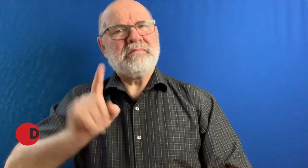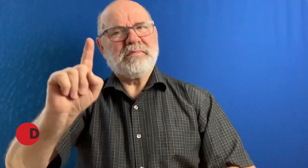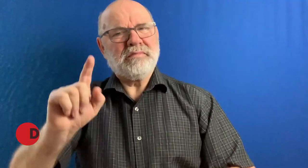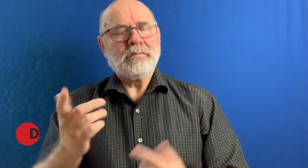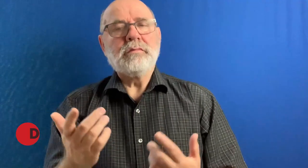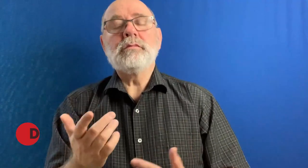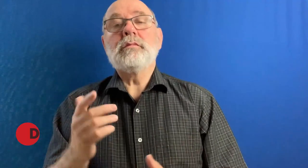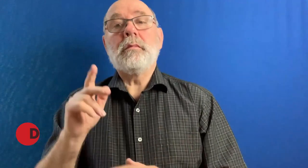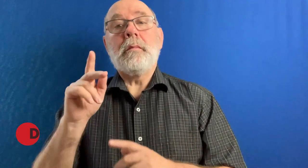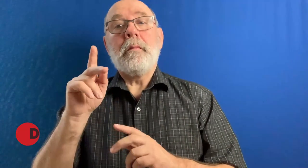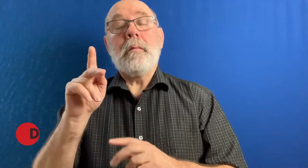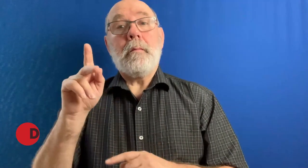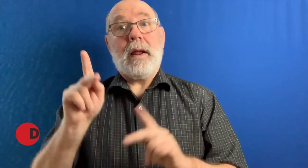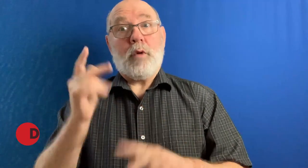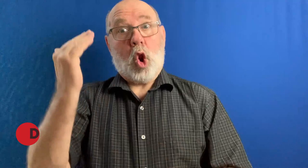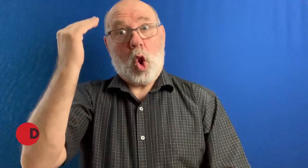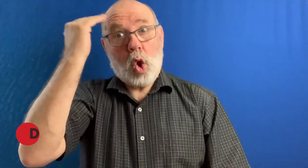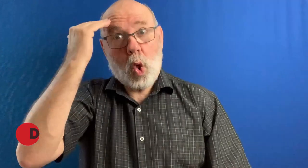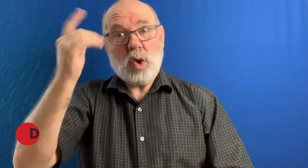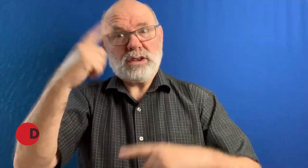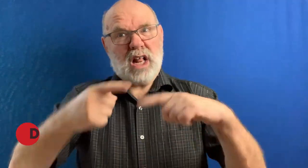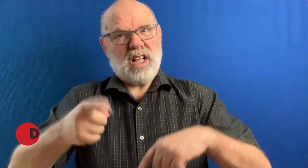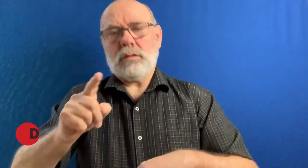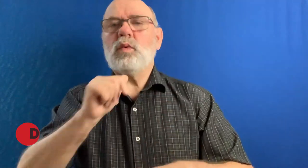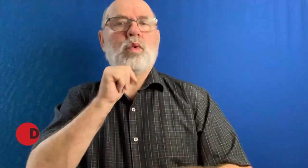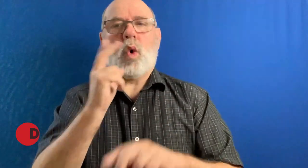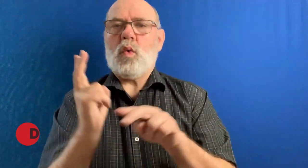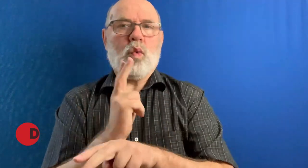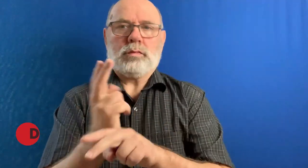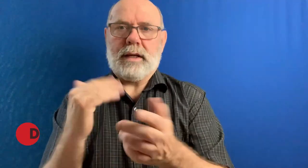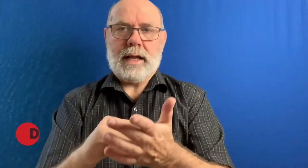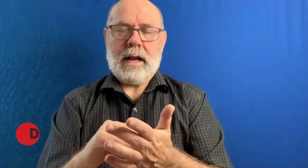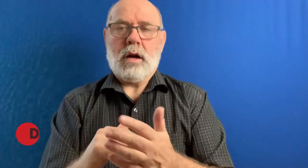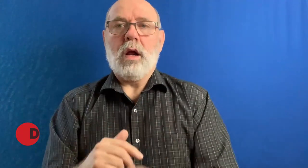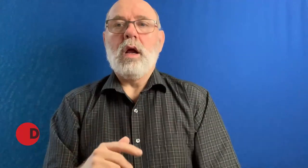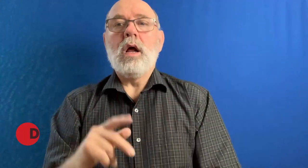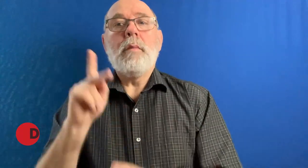When you people know of a such sign, they should not use it again.